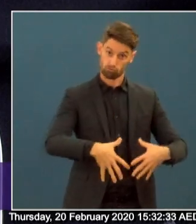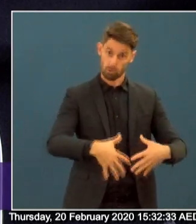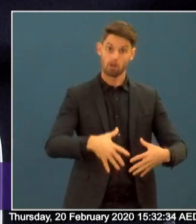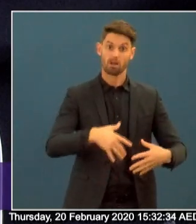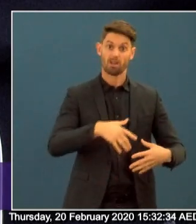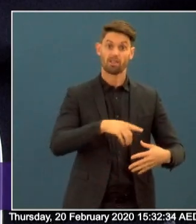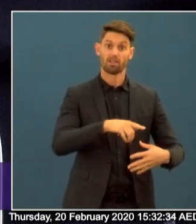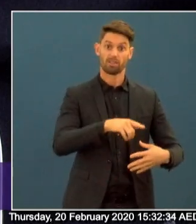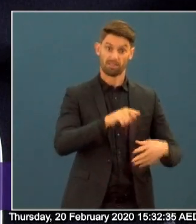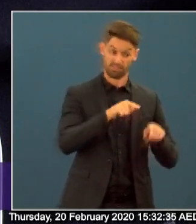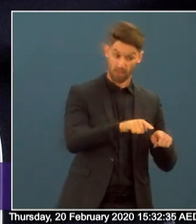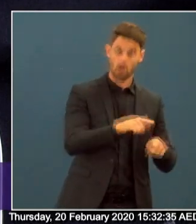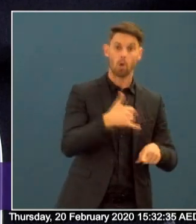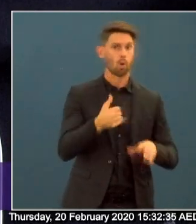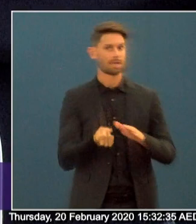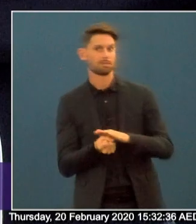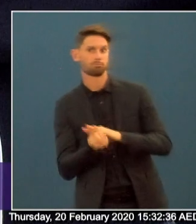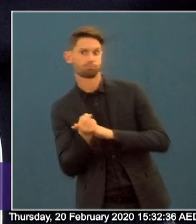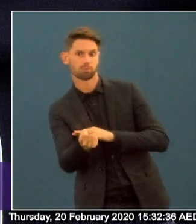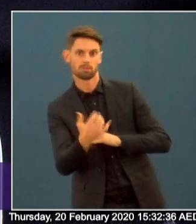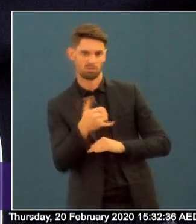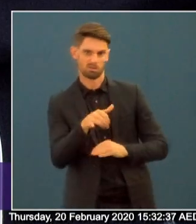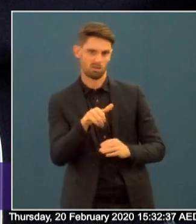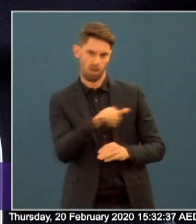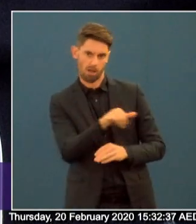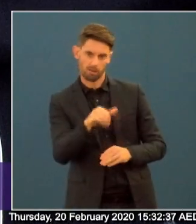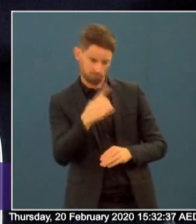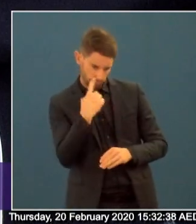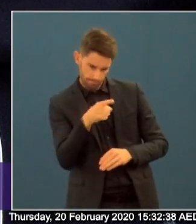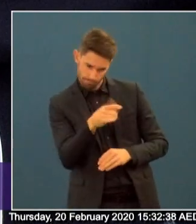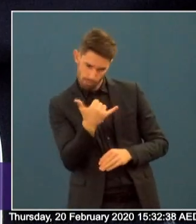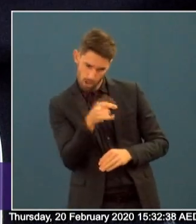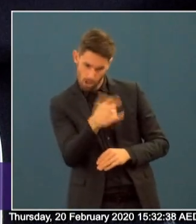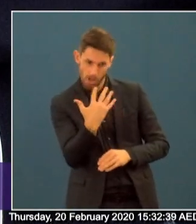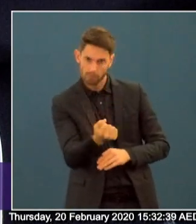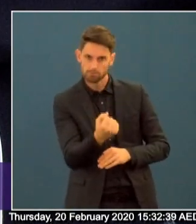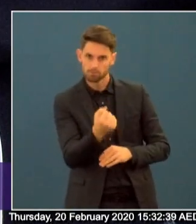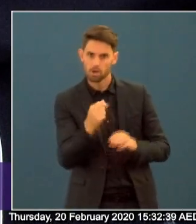identified as being high risk of having intellectual or developmental disability, for example,